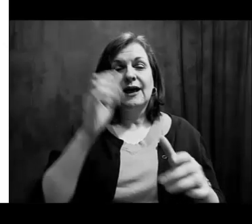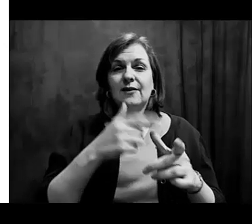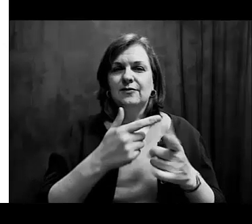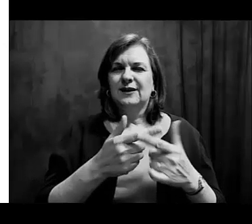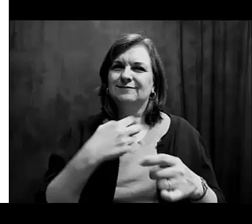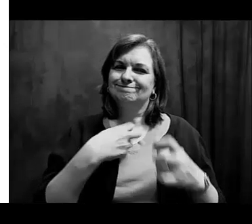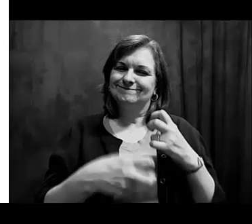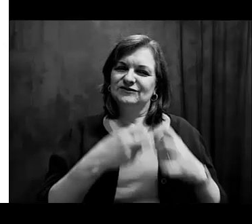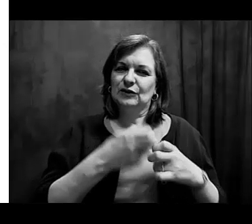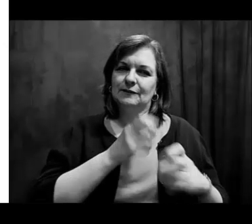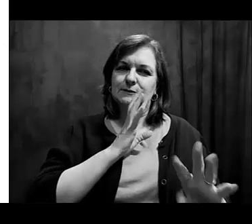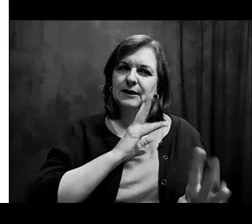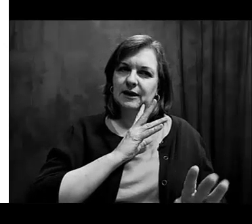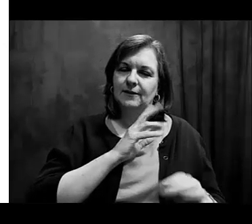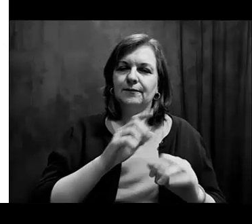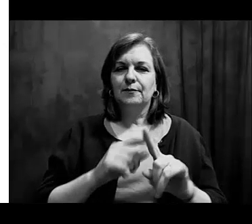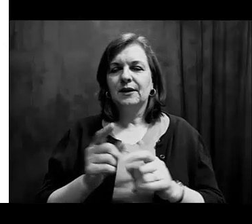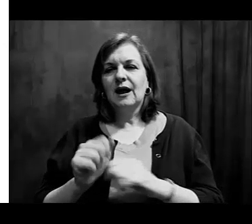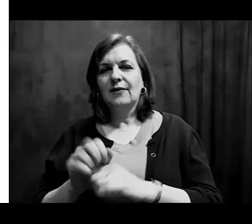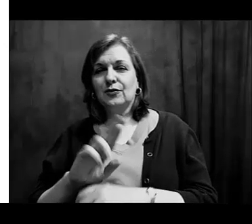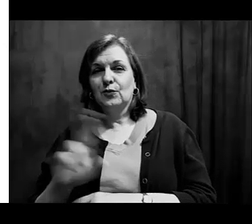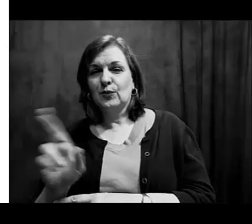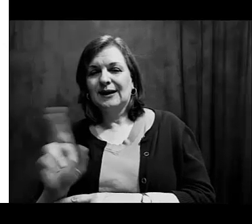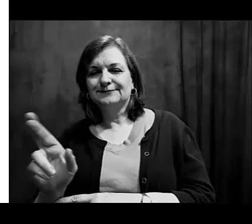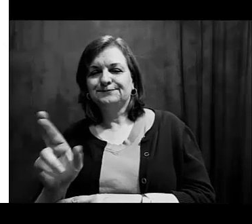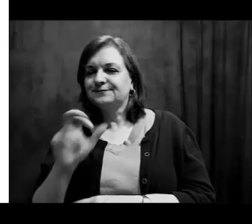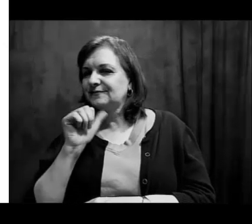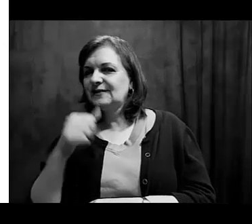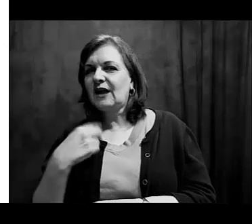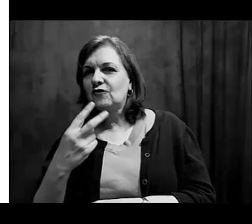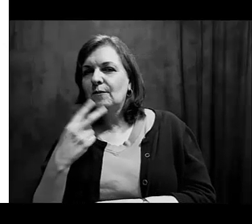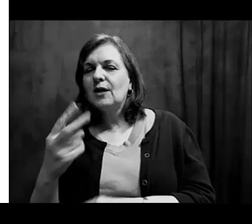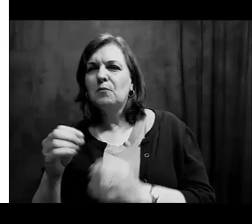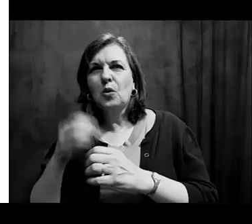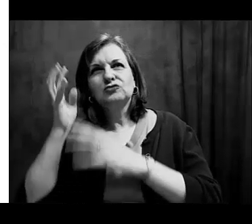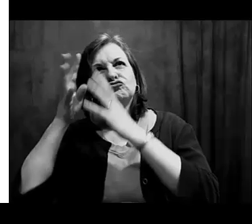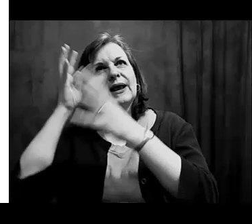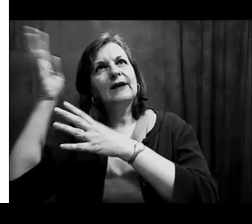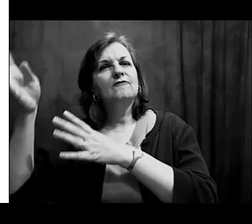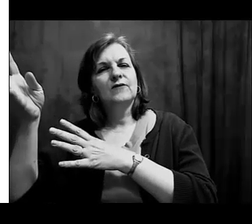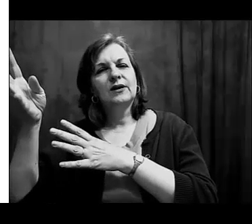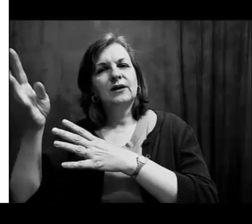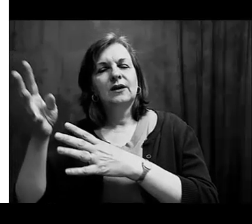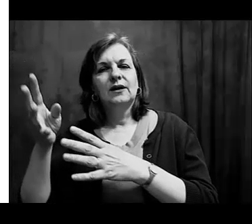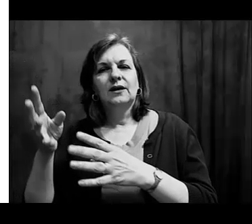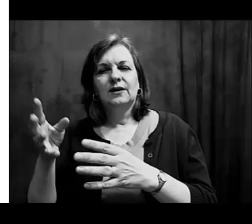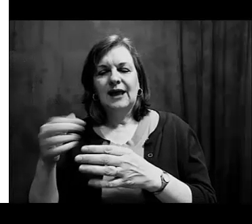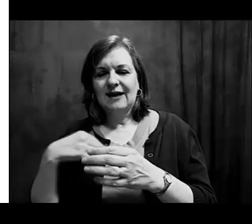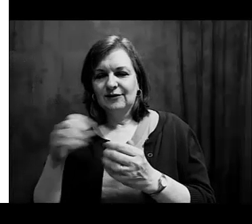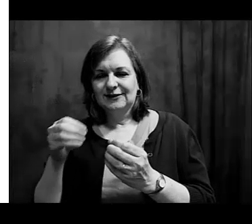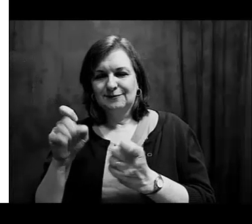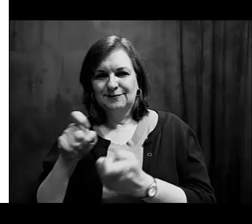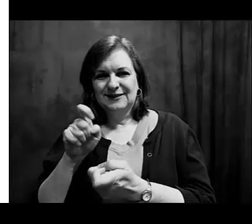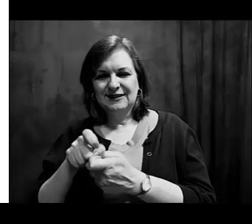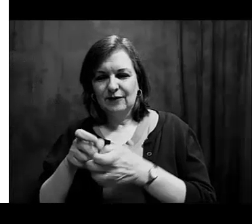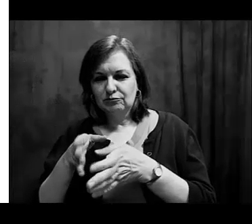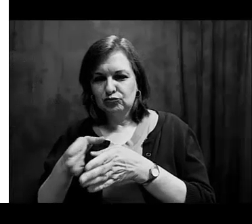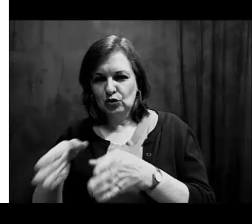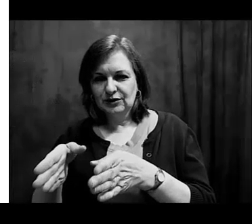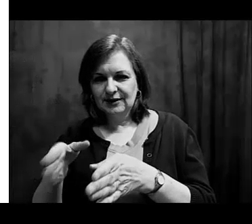hemisphere we look at the creative and non verbals -- more of a specific approach to things less a global vision for things